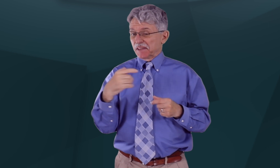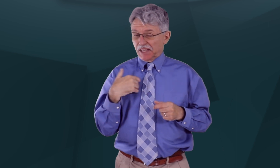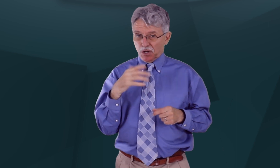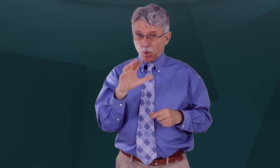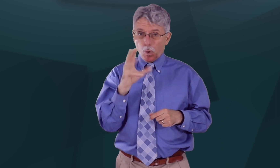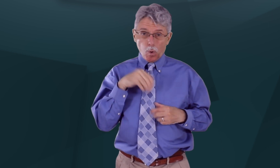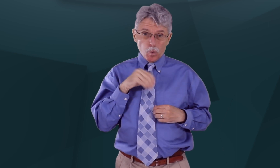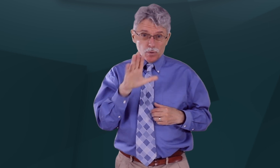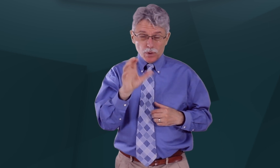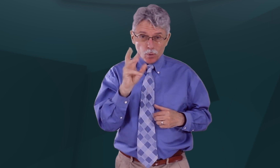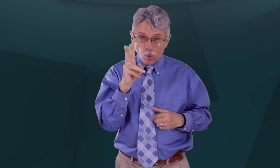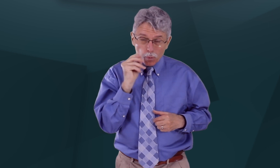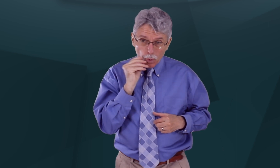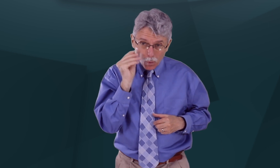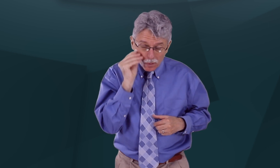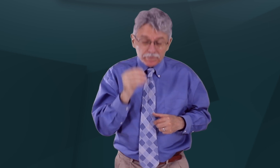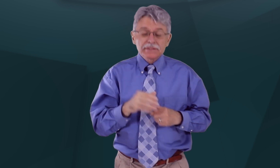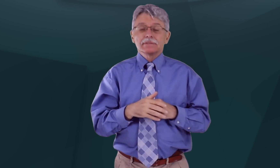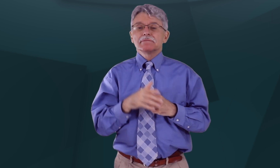They own their own homes.